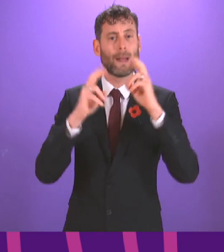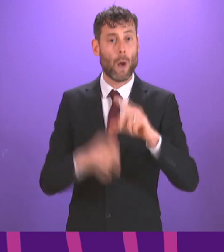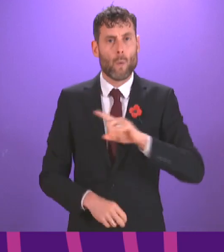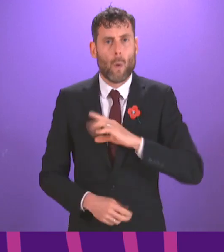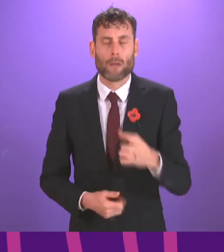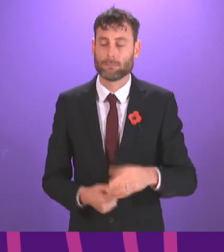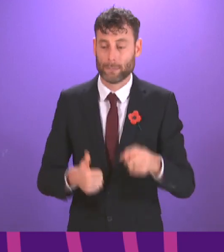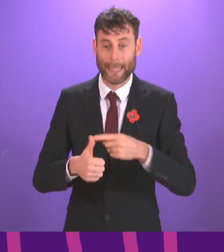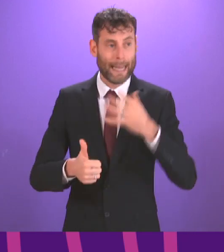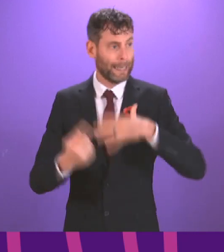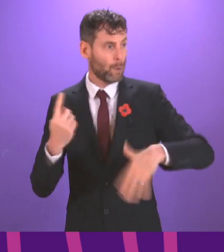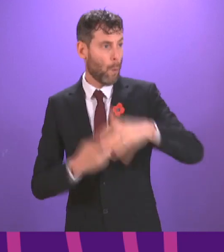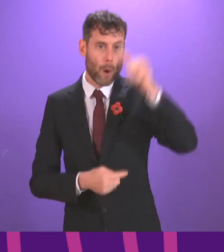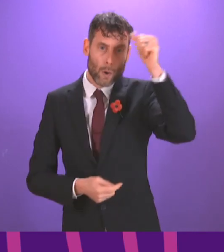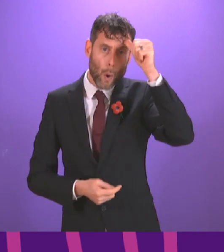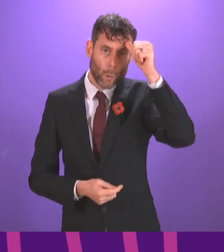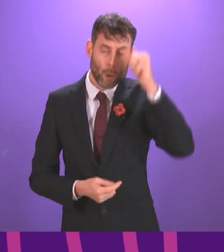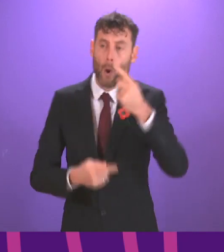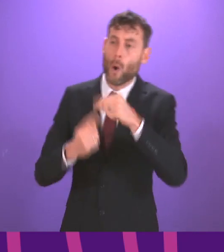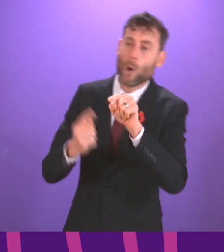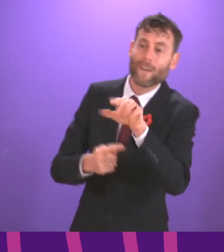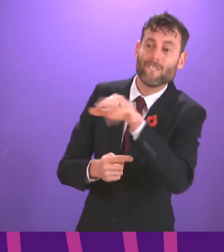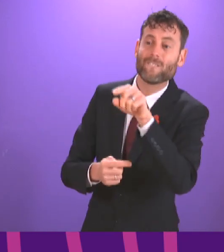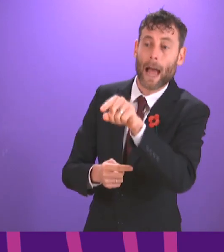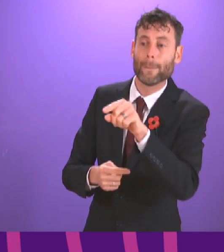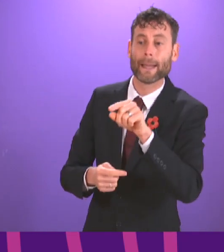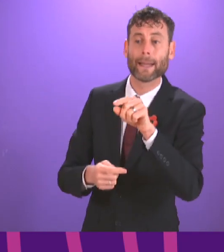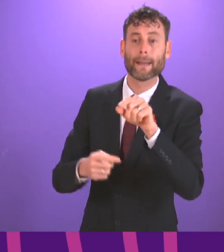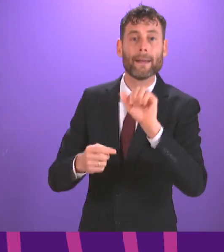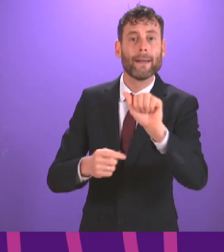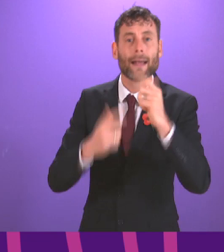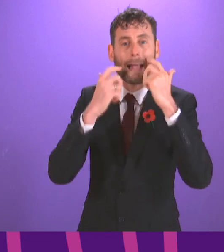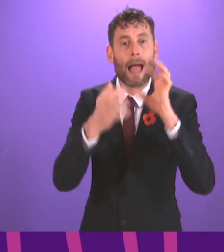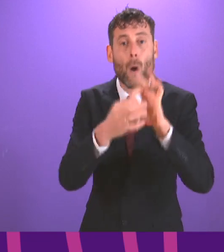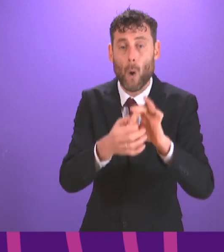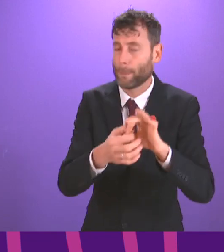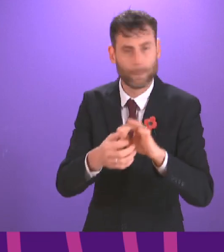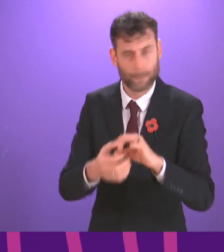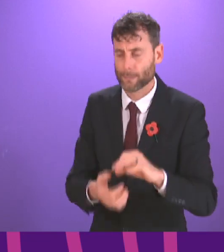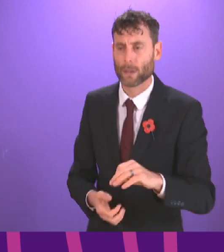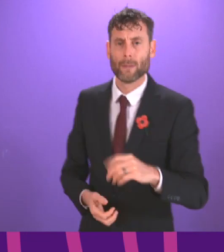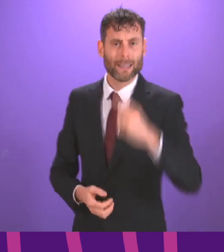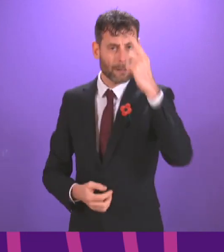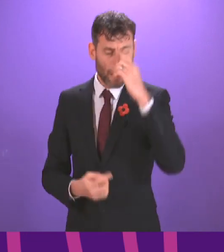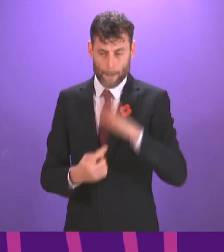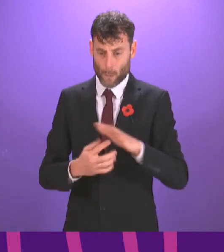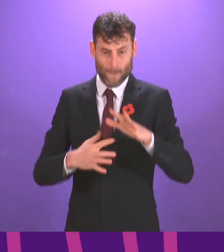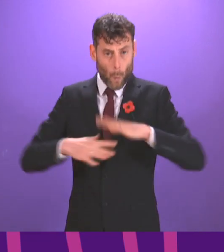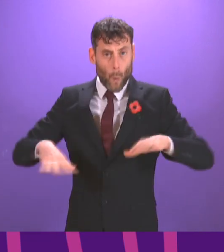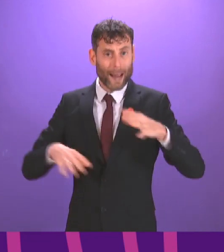it has to happen for everybody, and not just for the families of residents in care homes, although it has to happen particularly for them. It has to happen for the sake of the